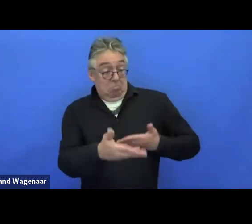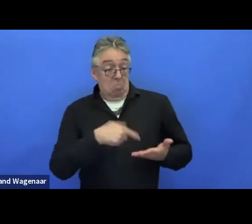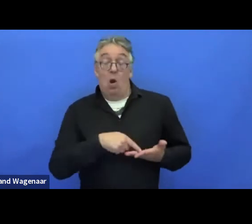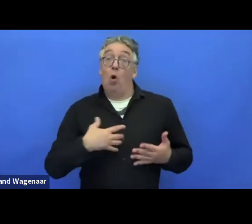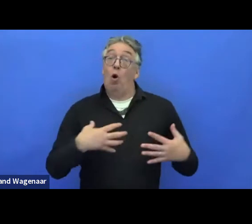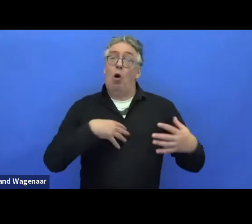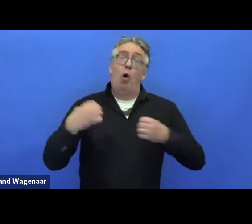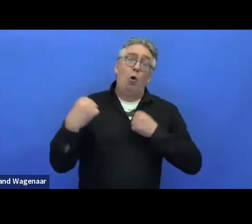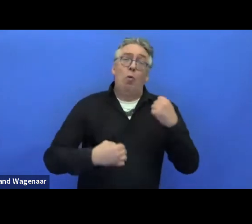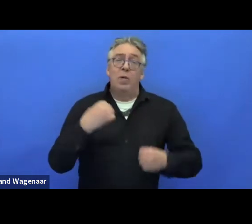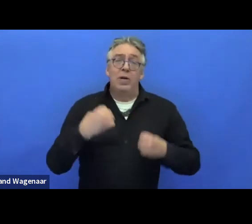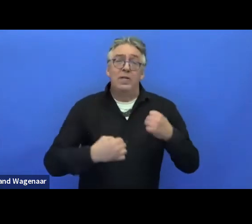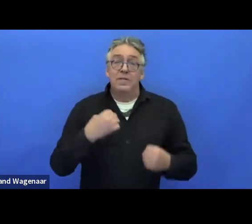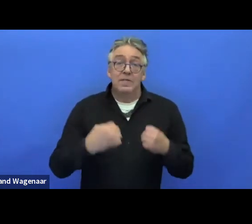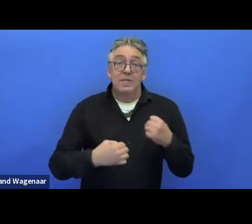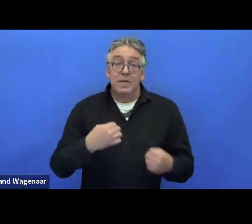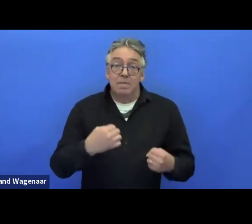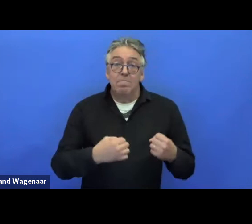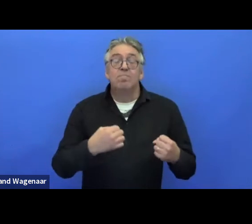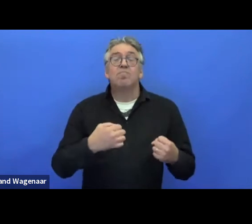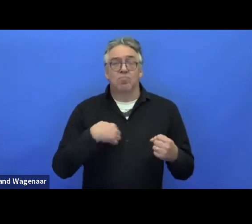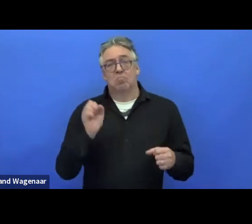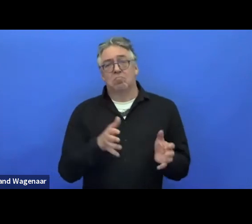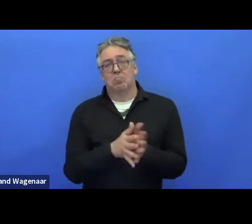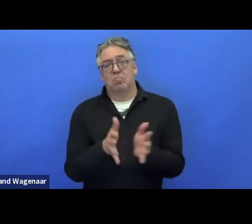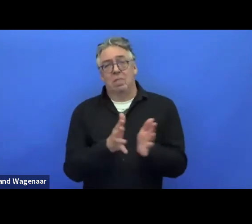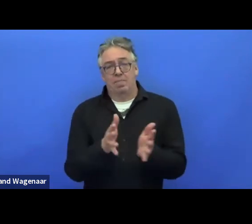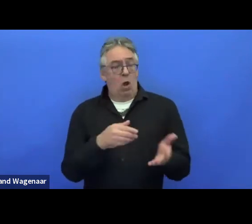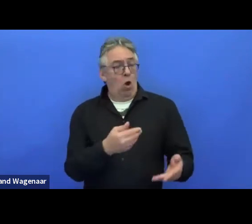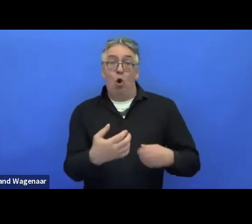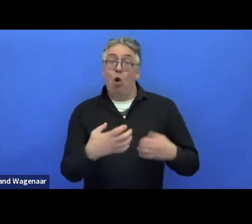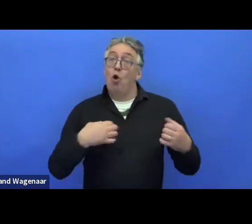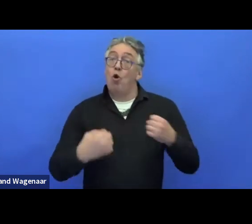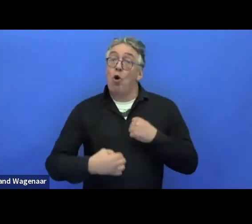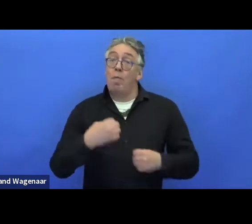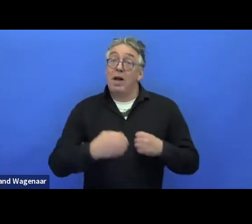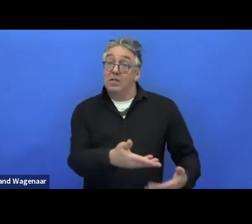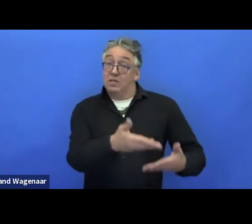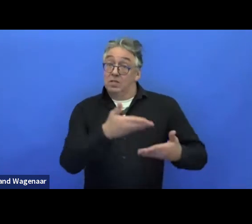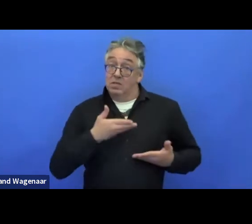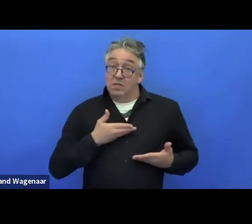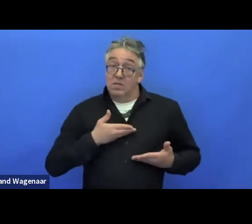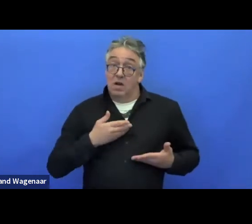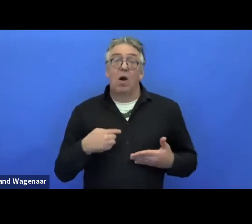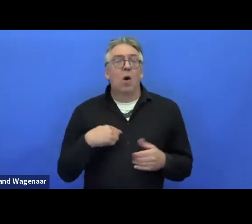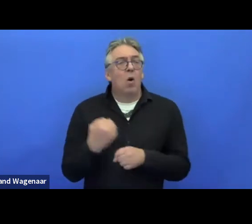What I would like to start talking about is just for you to remember if there are rights, there are obligations.